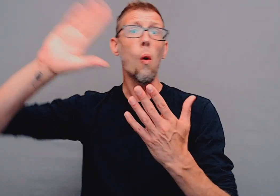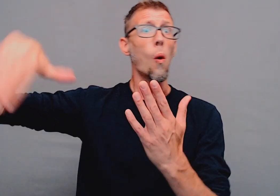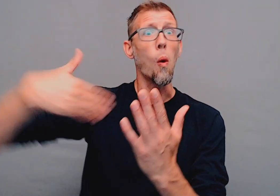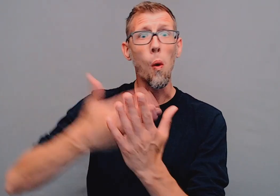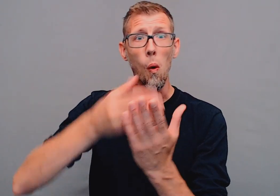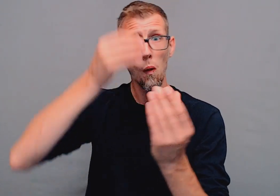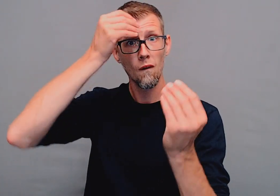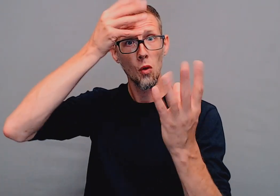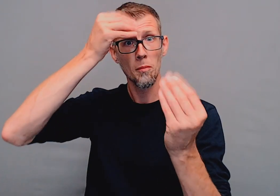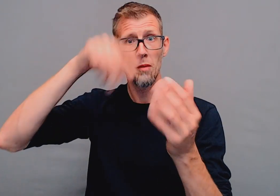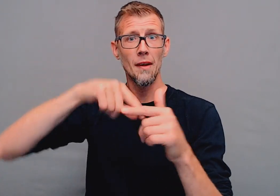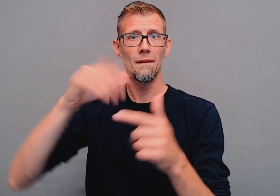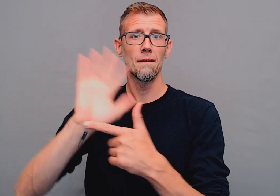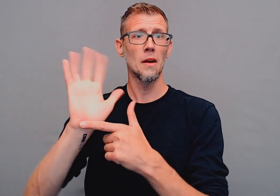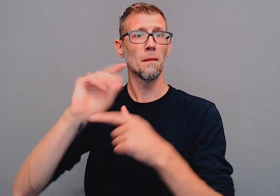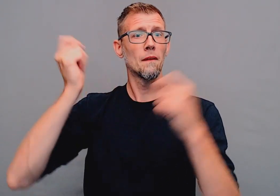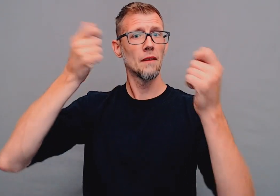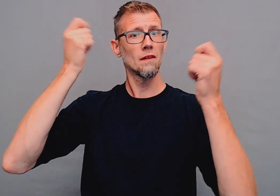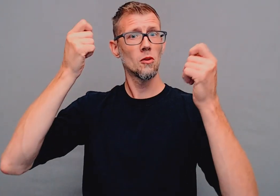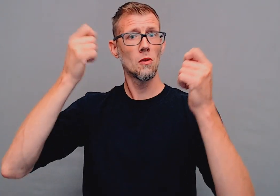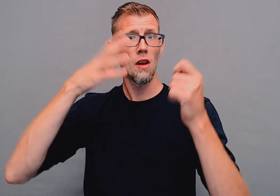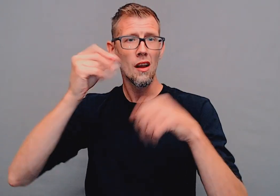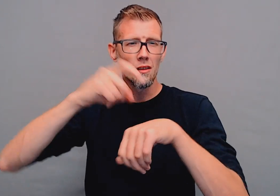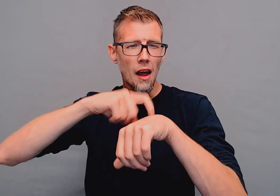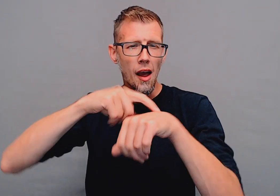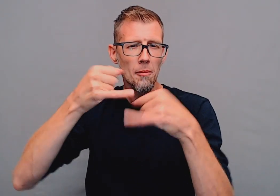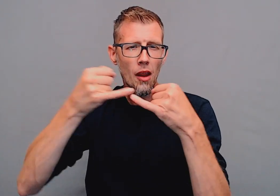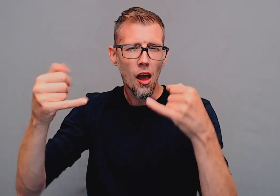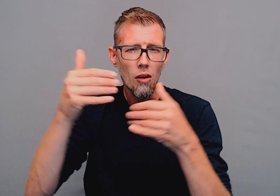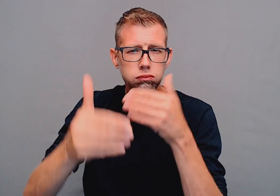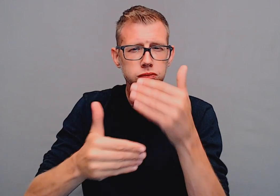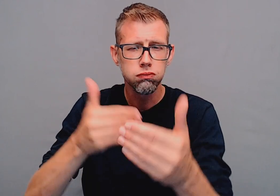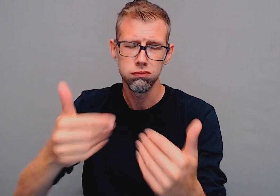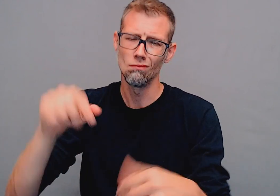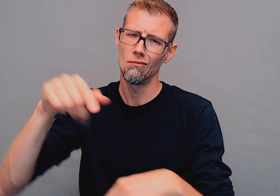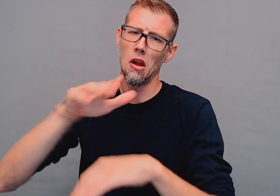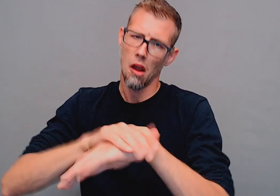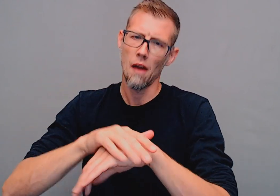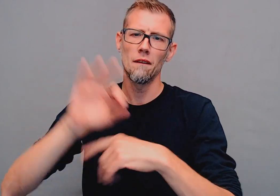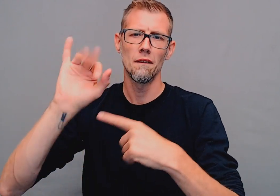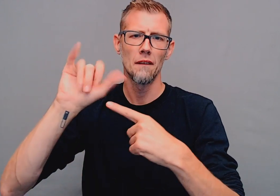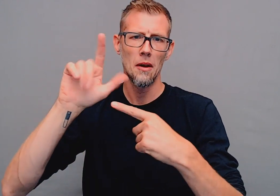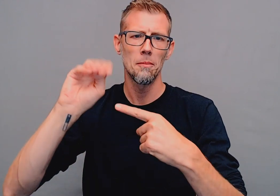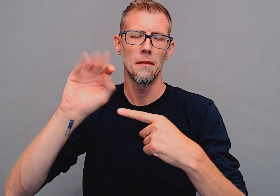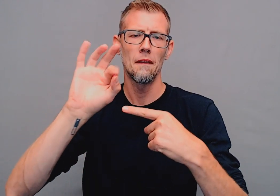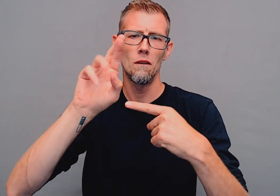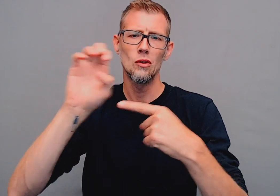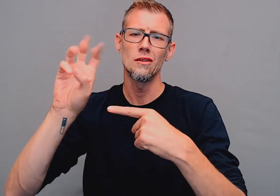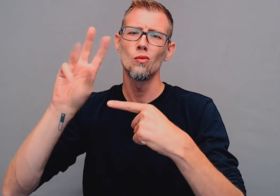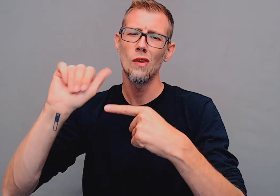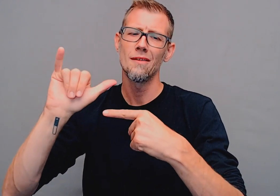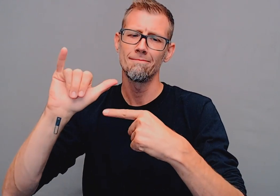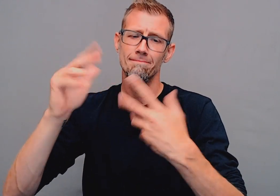All information about SDFF and the timeline can be found on Film Freeway.